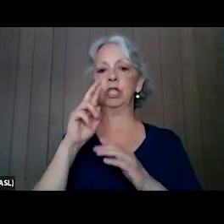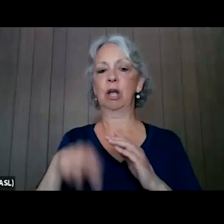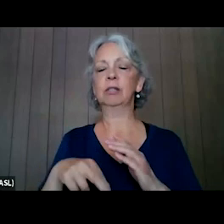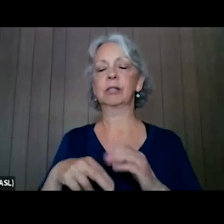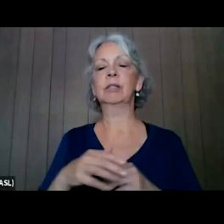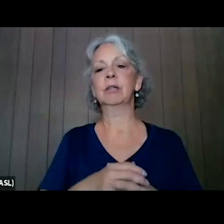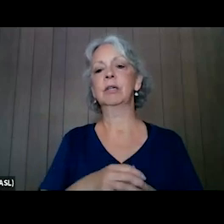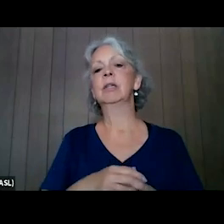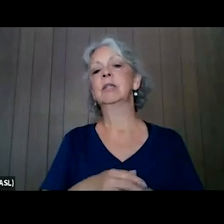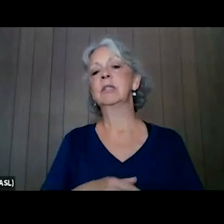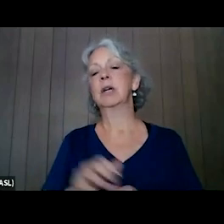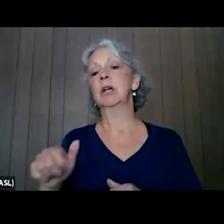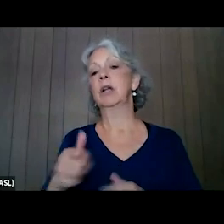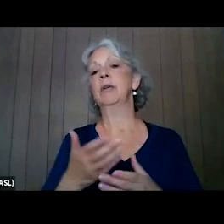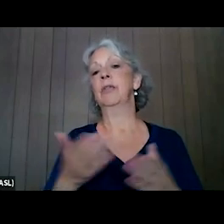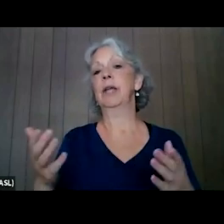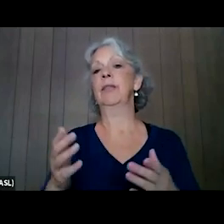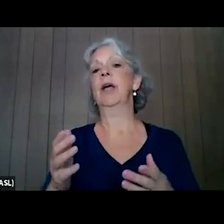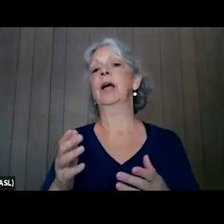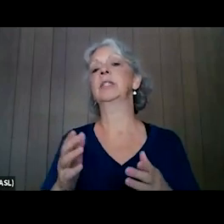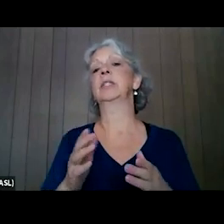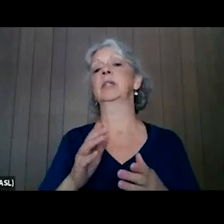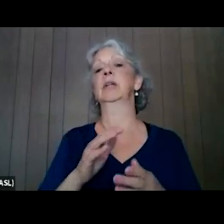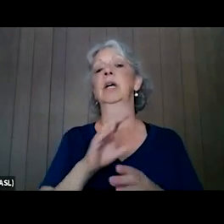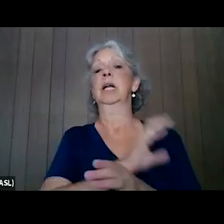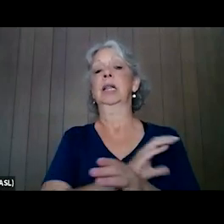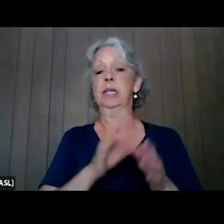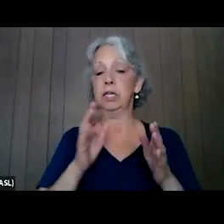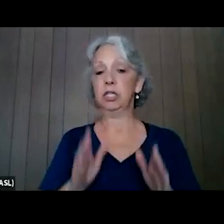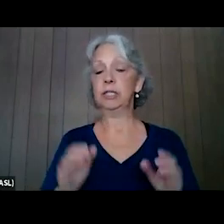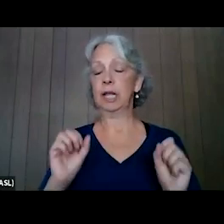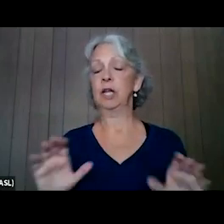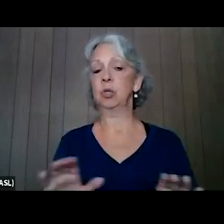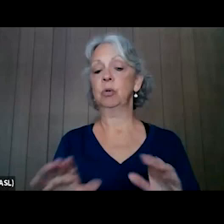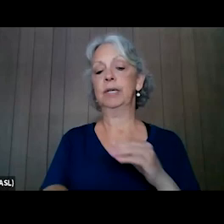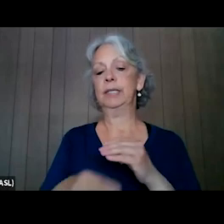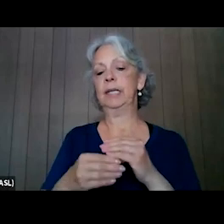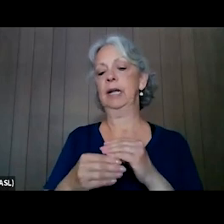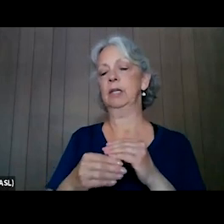Another thing that clinicians can do is they can add this to their urinalysis drug screening.